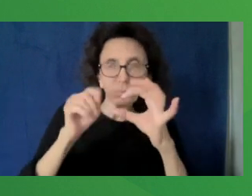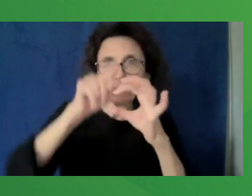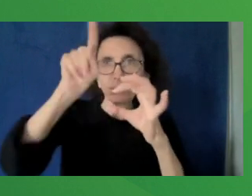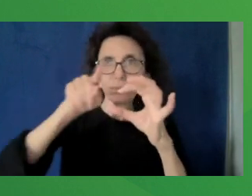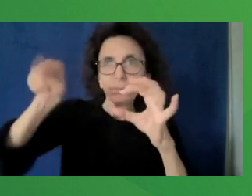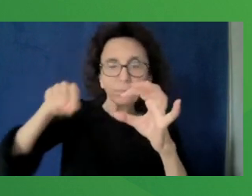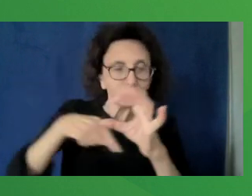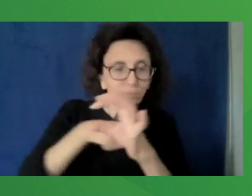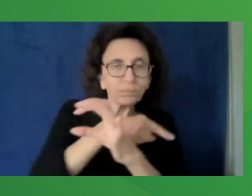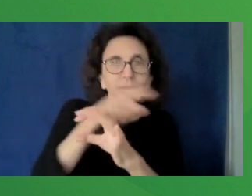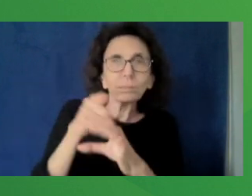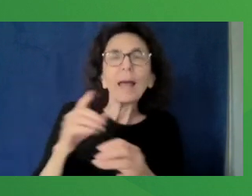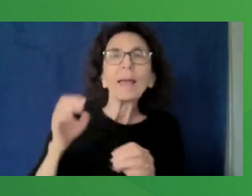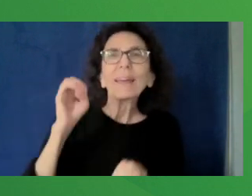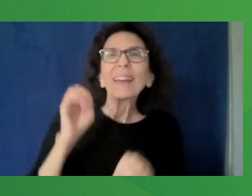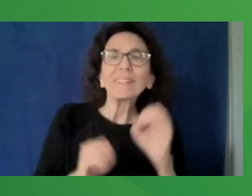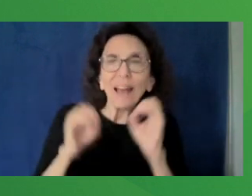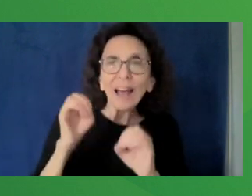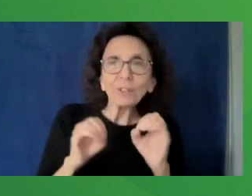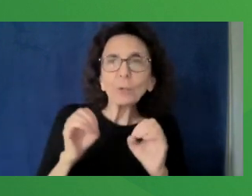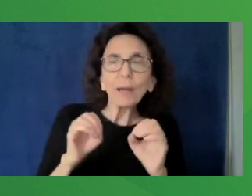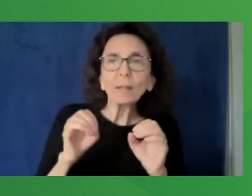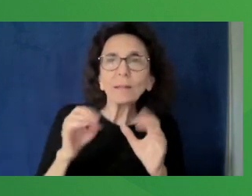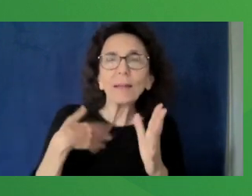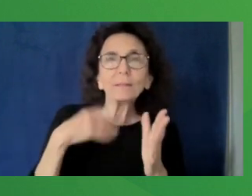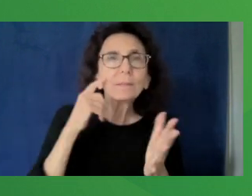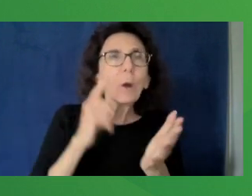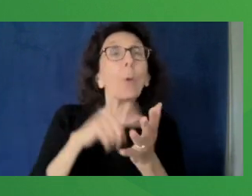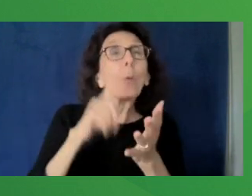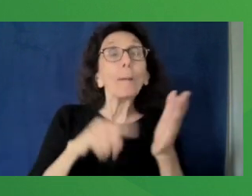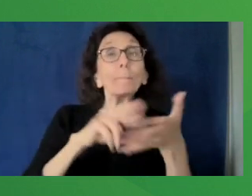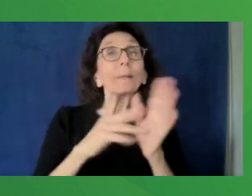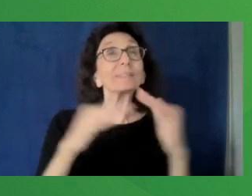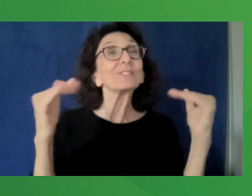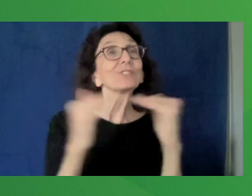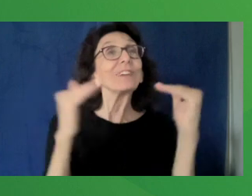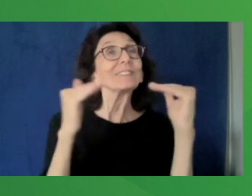evaluate and differentiate between what's just an unjust next slide.